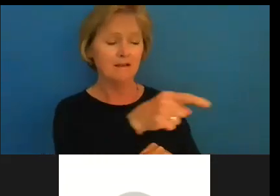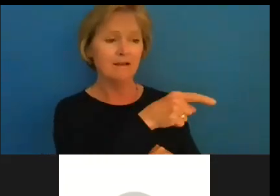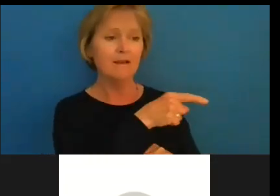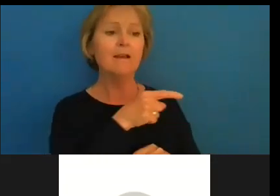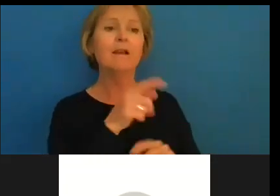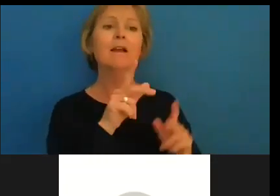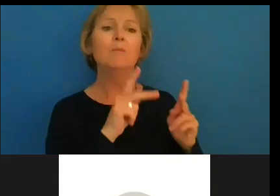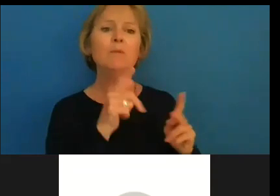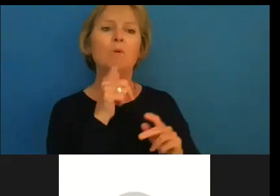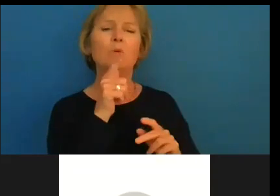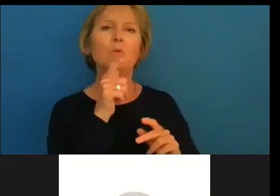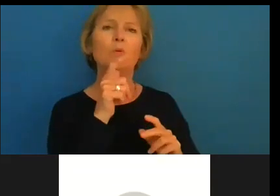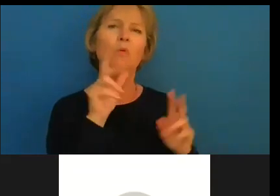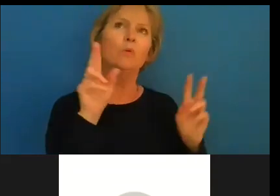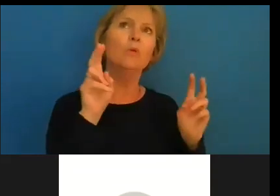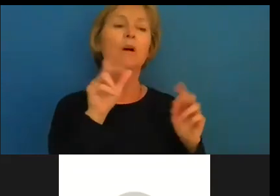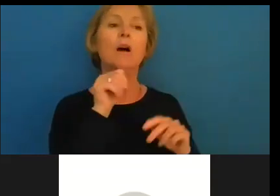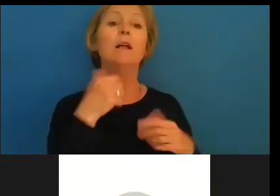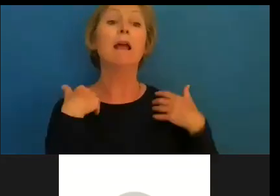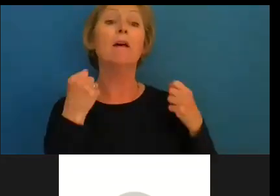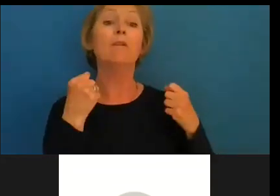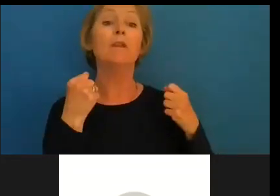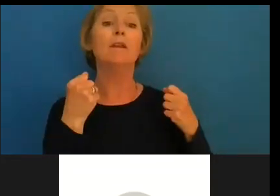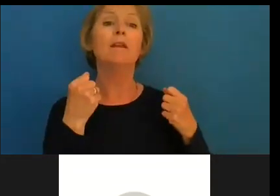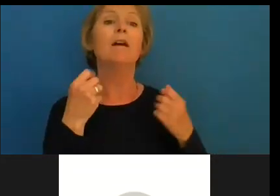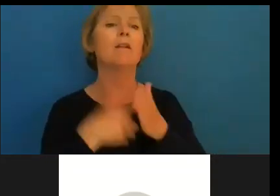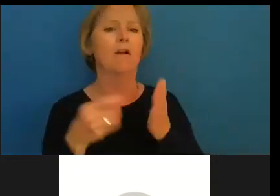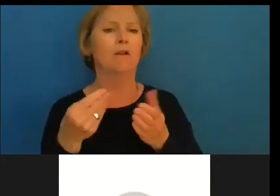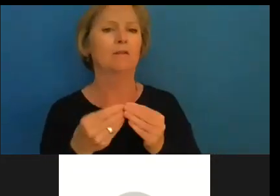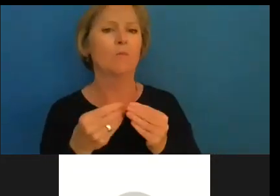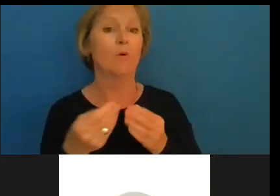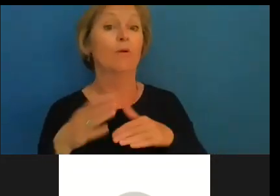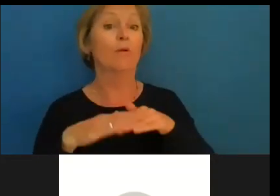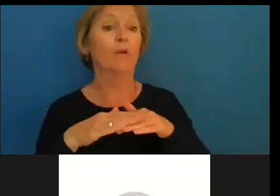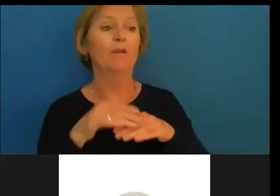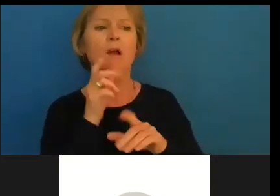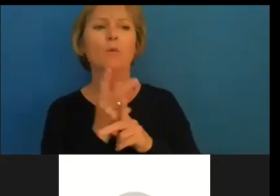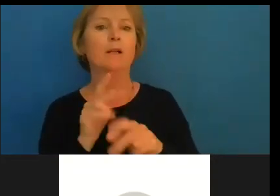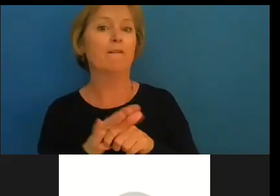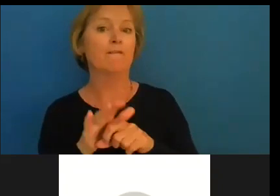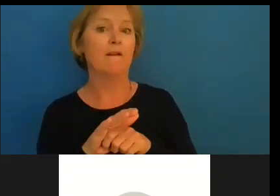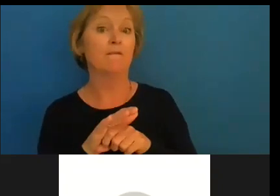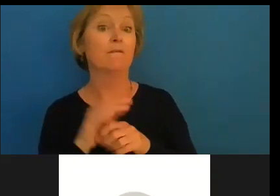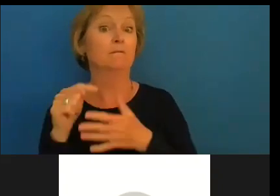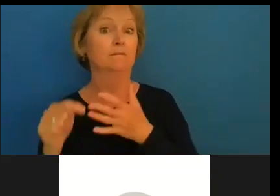people who are unhealthy cost more and aren't productive enough and so on.